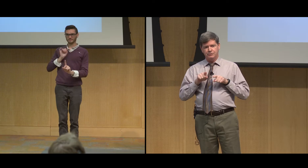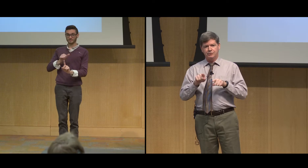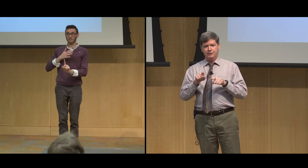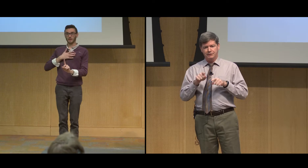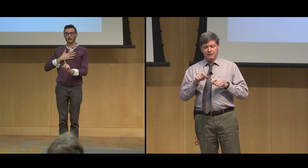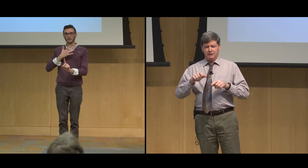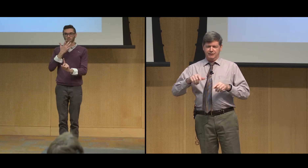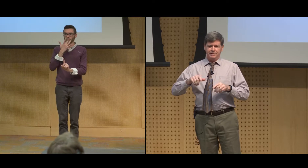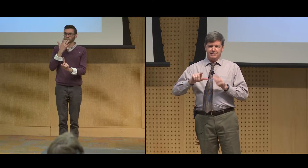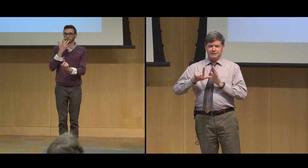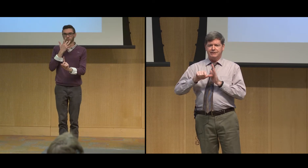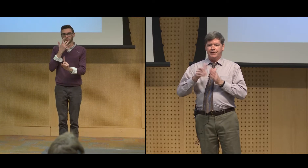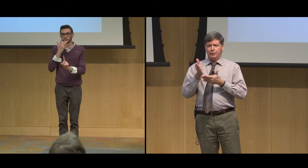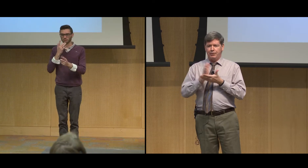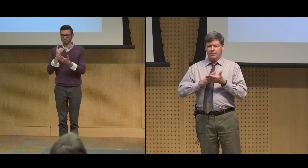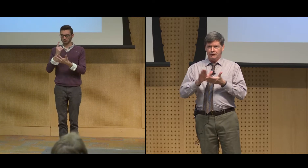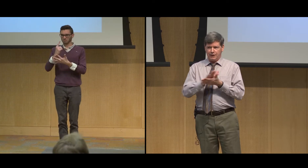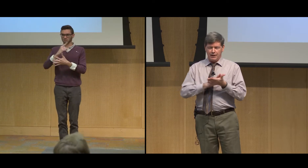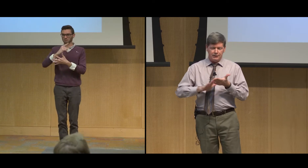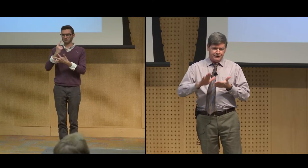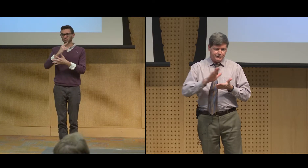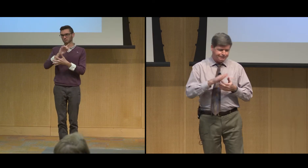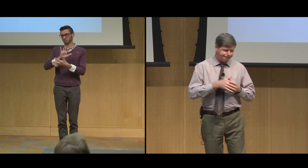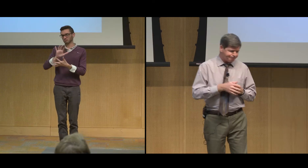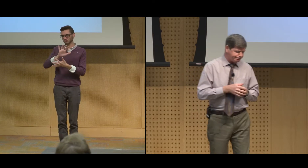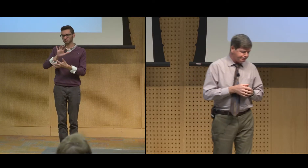during the later part of college.